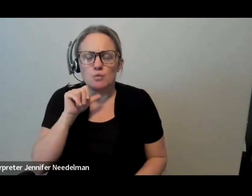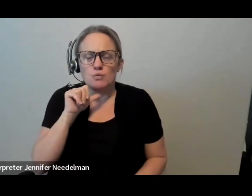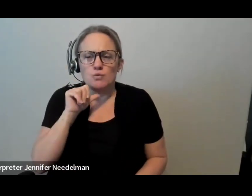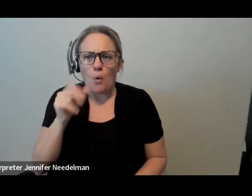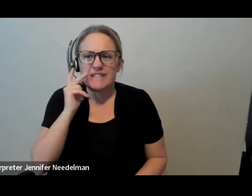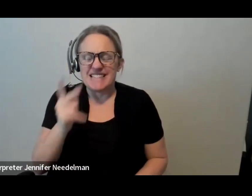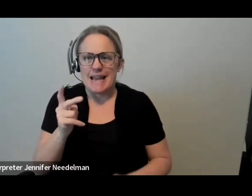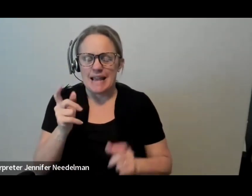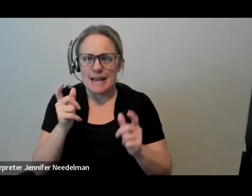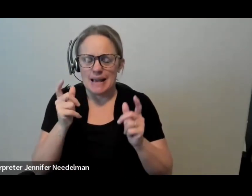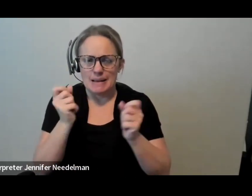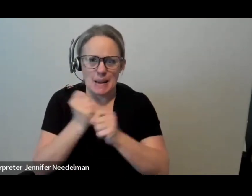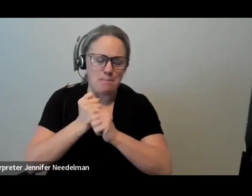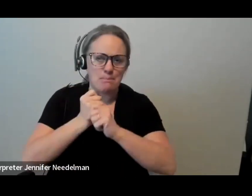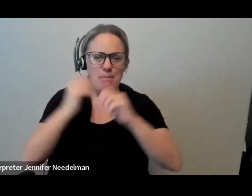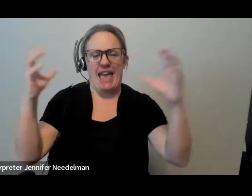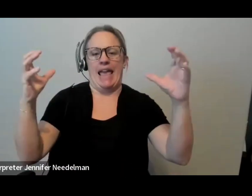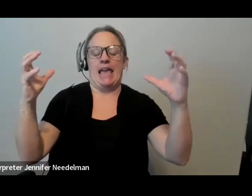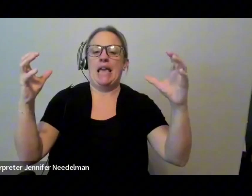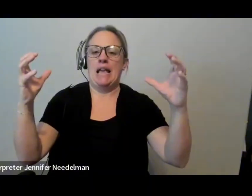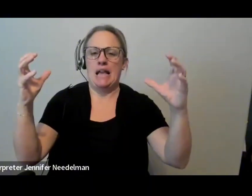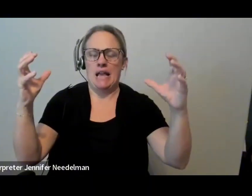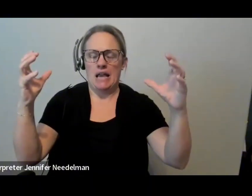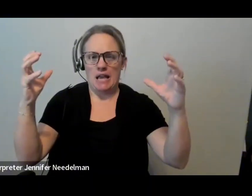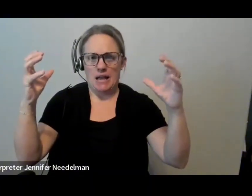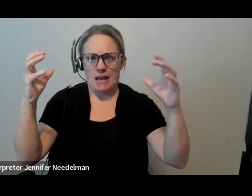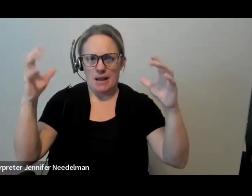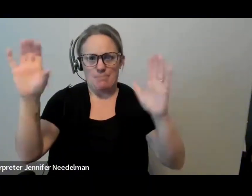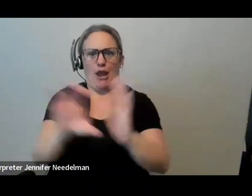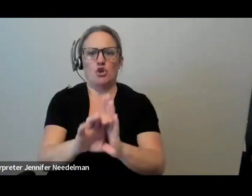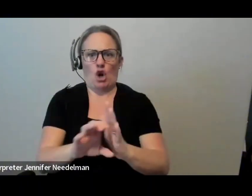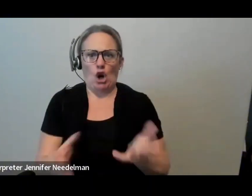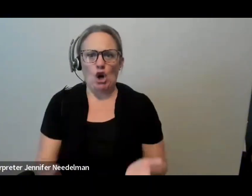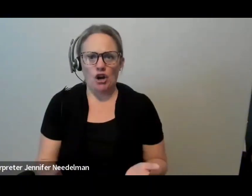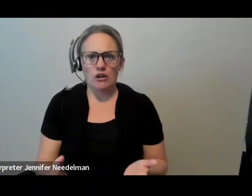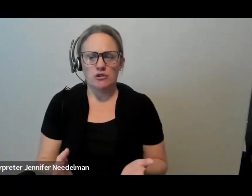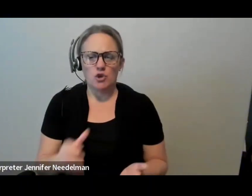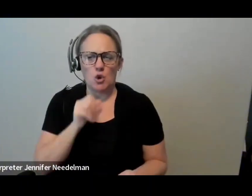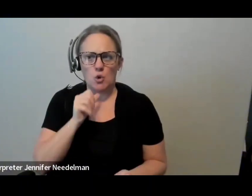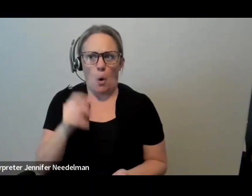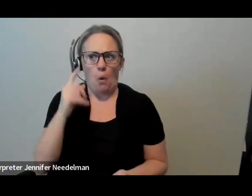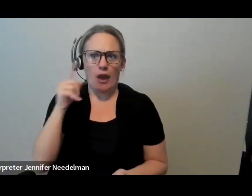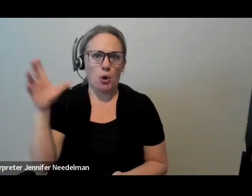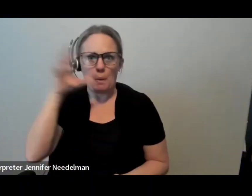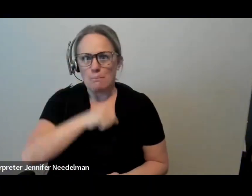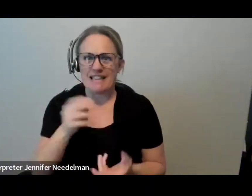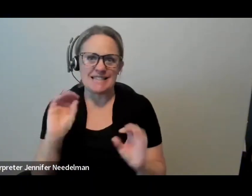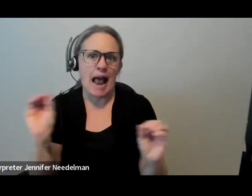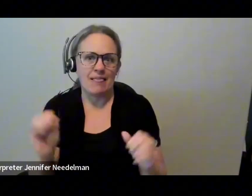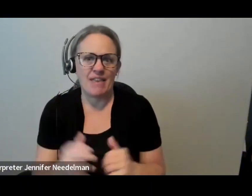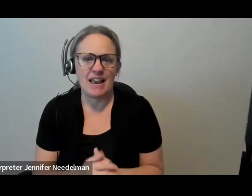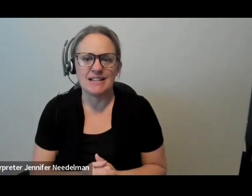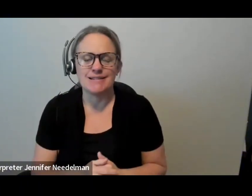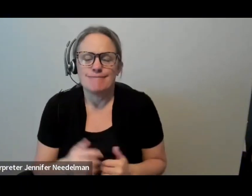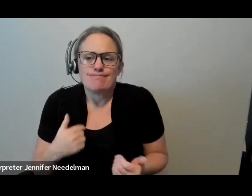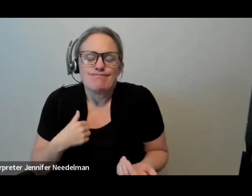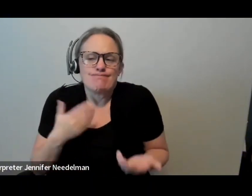so you don't even consider you're missing something. And so, I don't know also like the best way